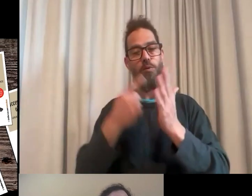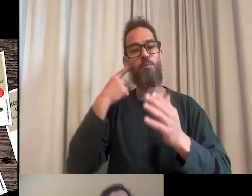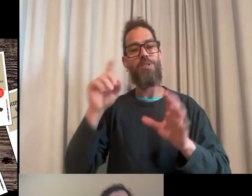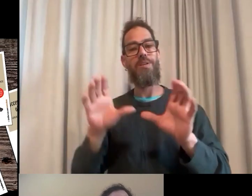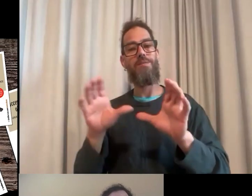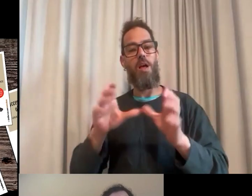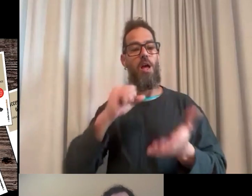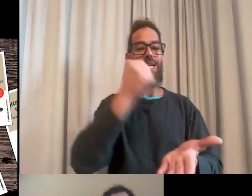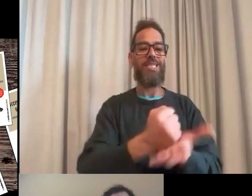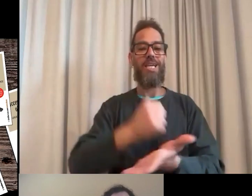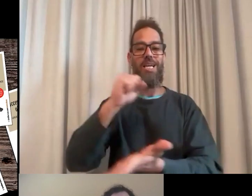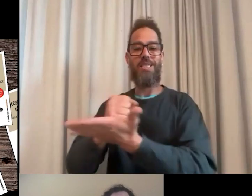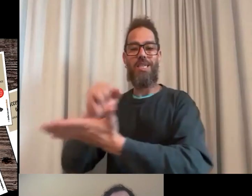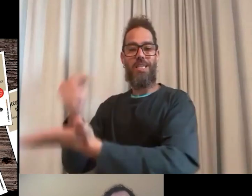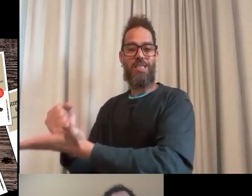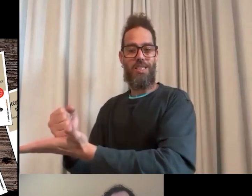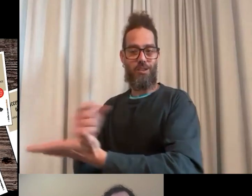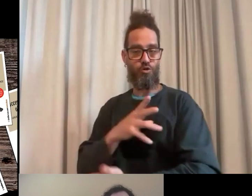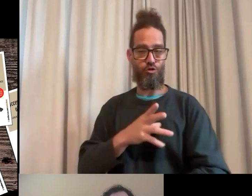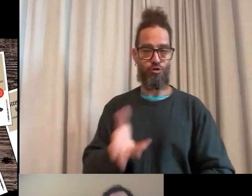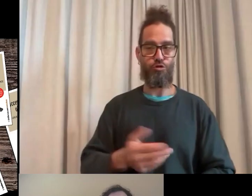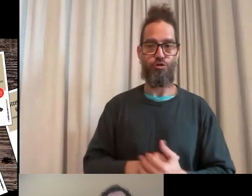provides certifications in all of these areas,